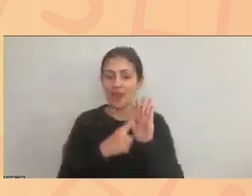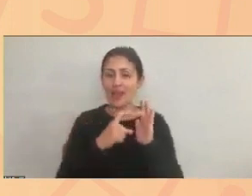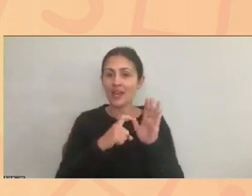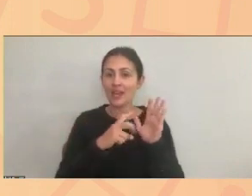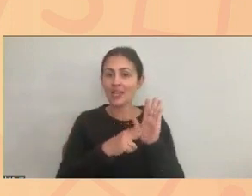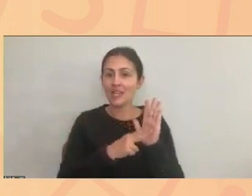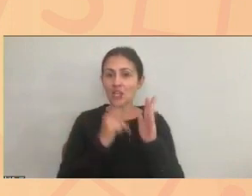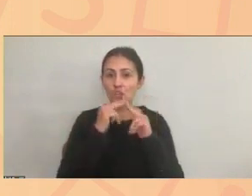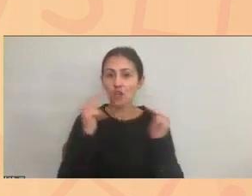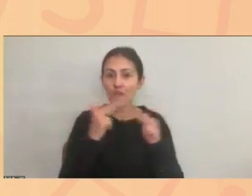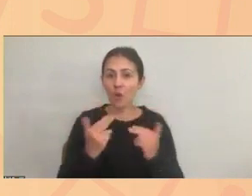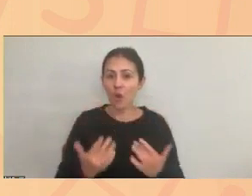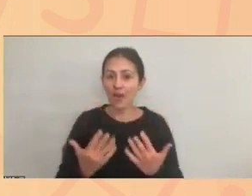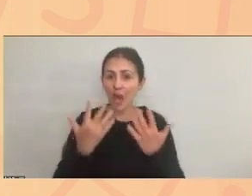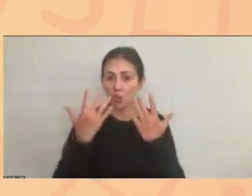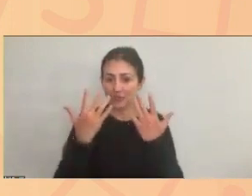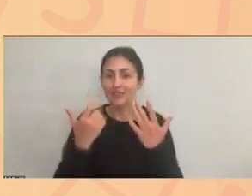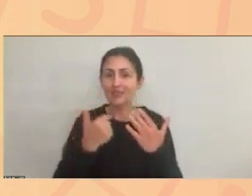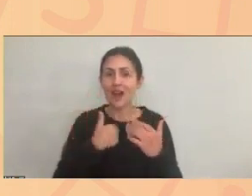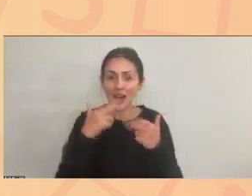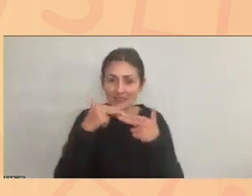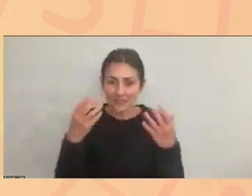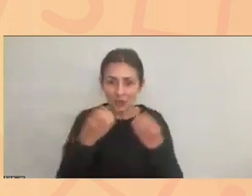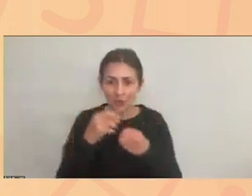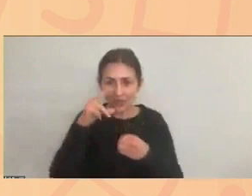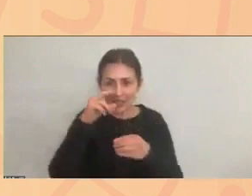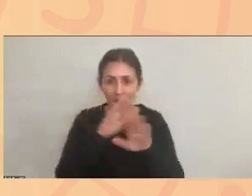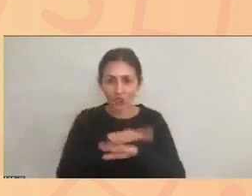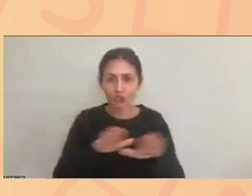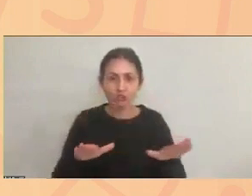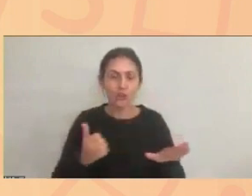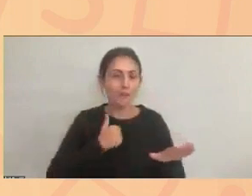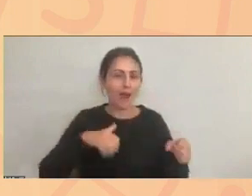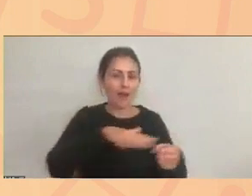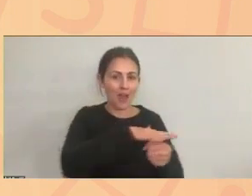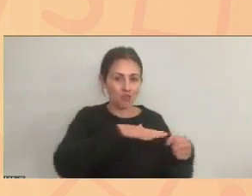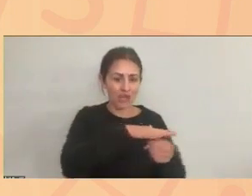So I sing that to the young ones back home and where I work.